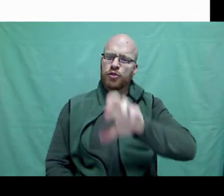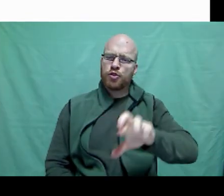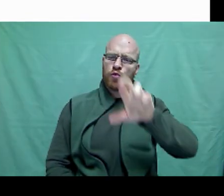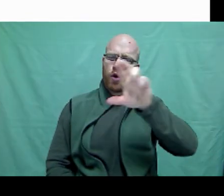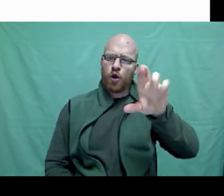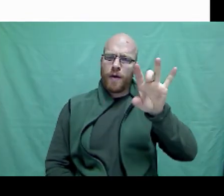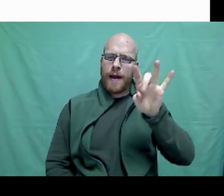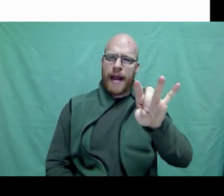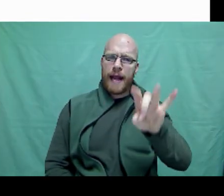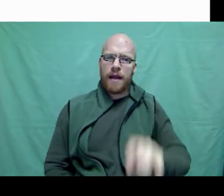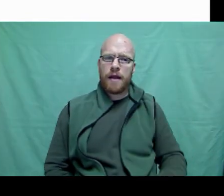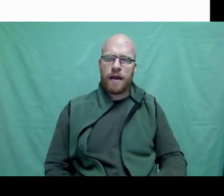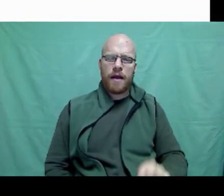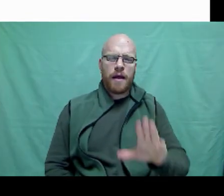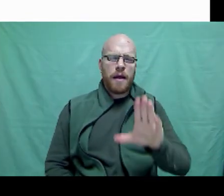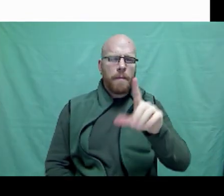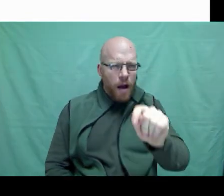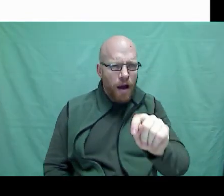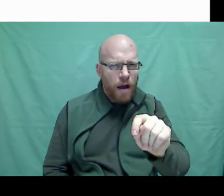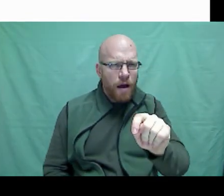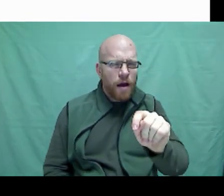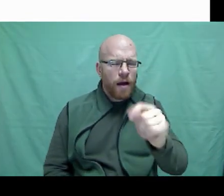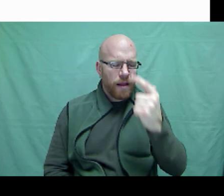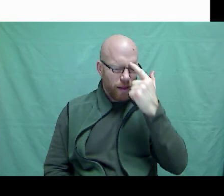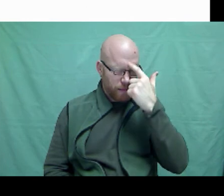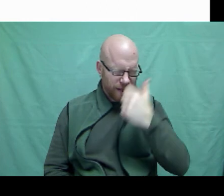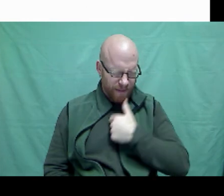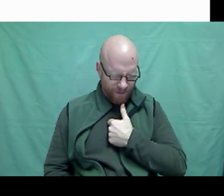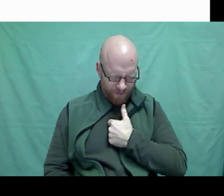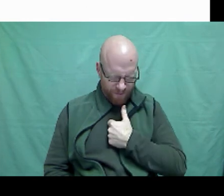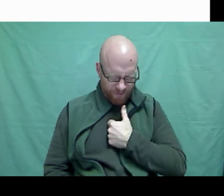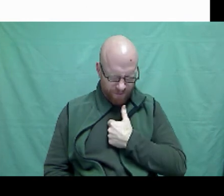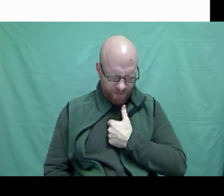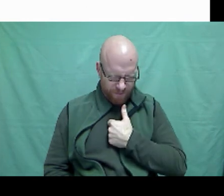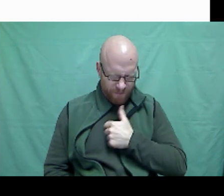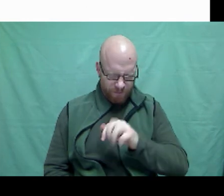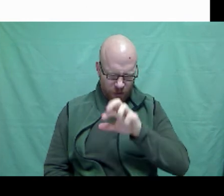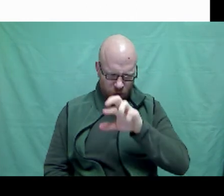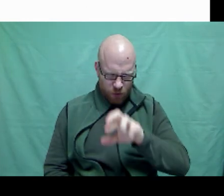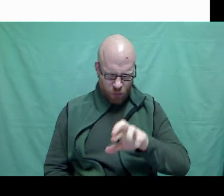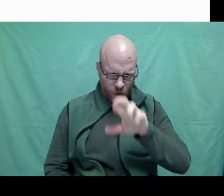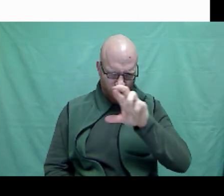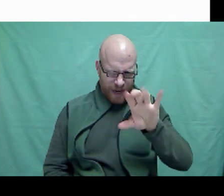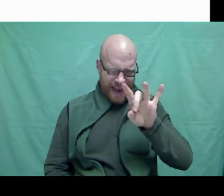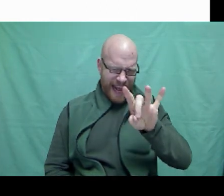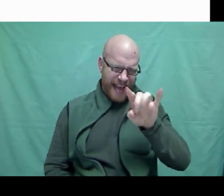The square root of 9 times the square root-- I'm sorry. The squared of 9 is 3, so 3 times the squared of 8,